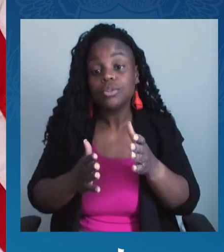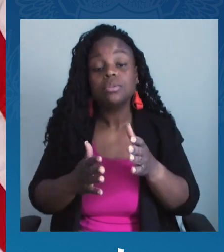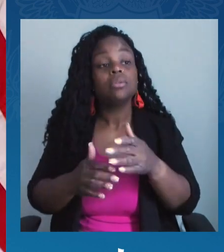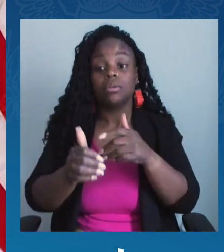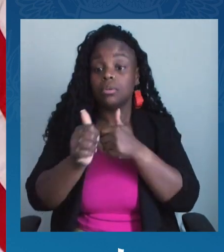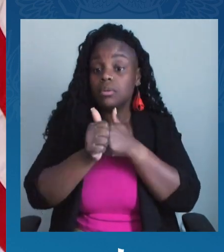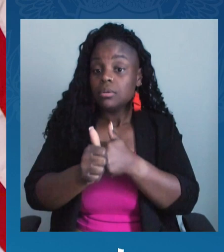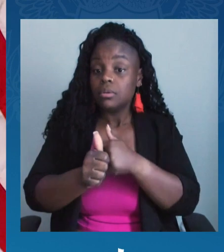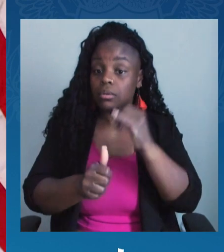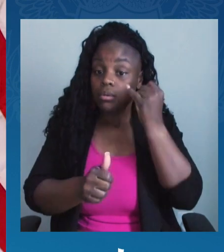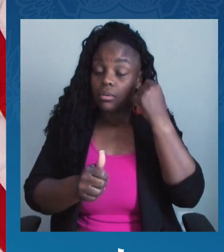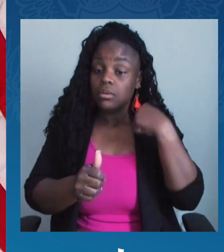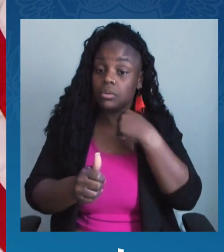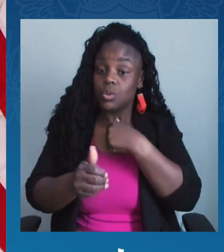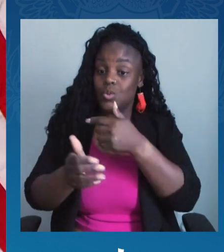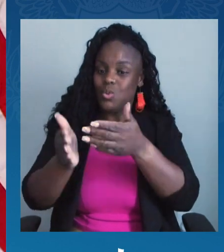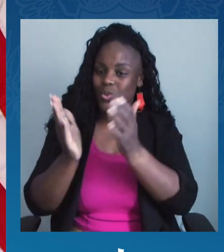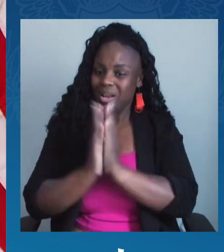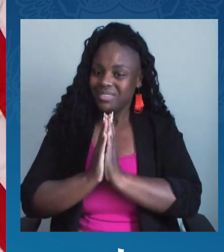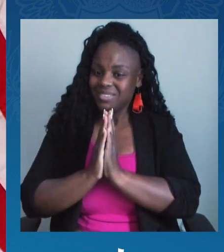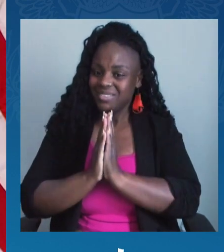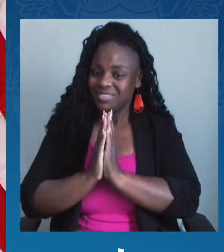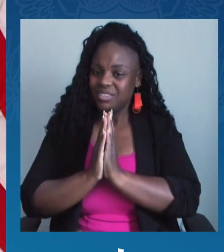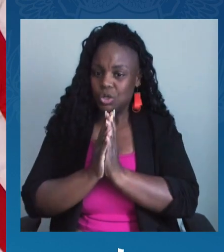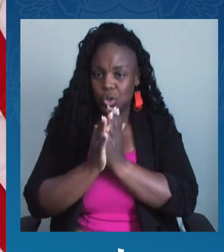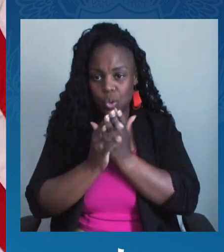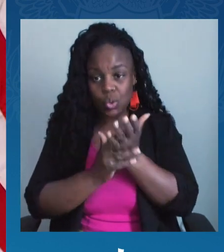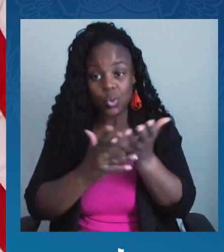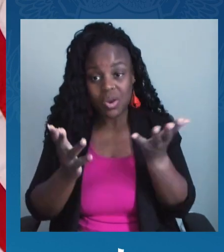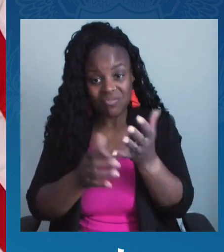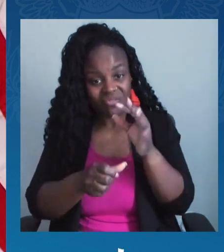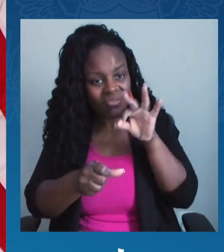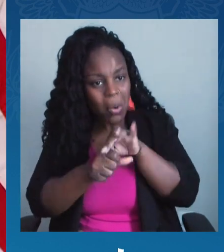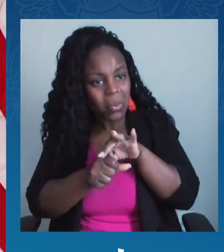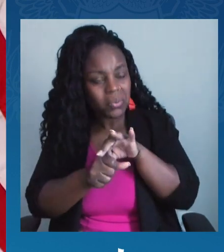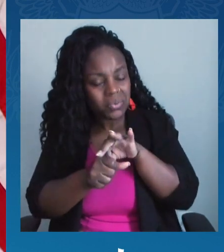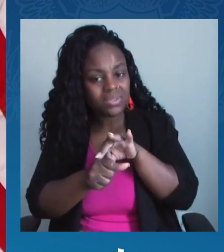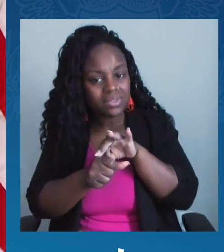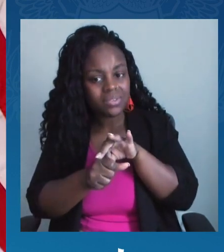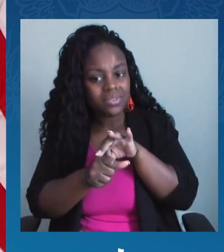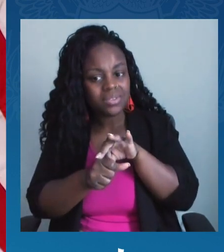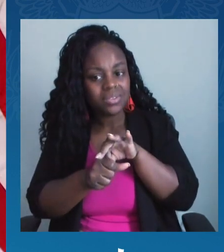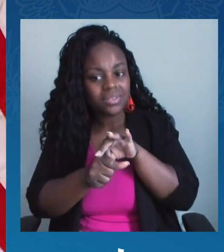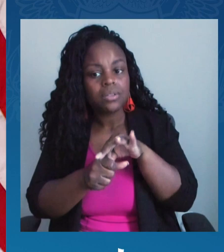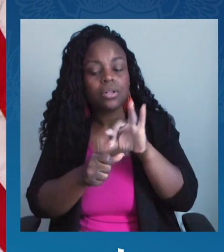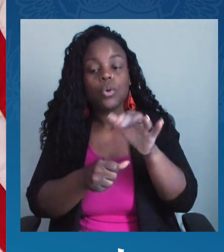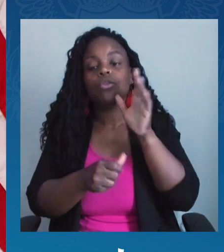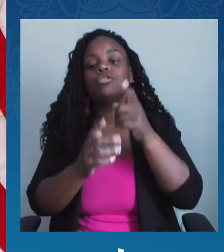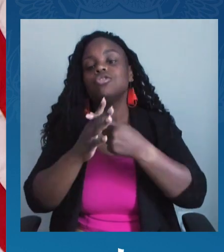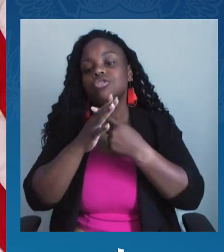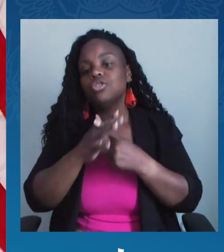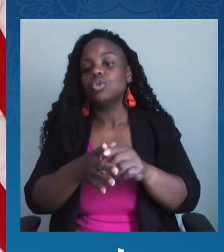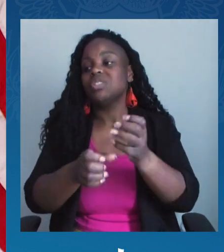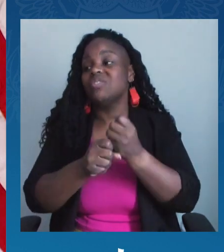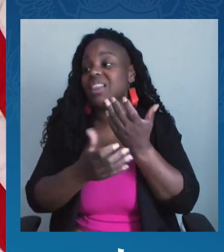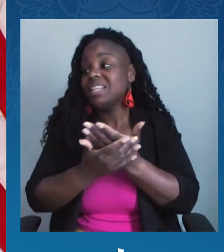and that demand through their vote, they will start to get those things. So that's how I think about this issue right now,